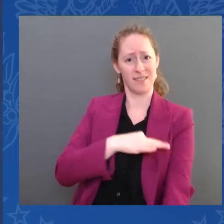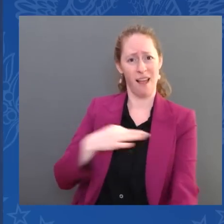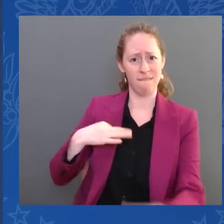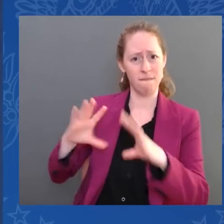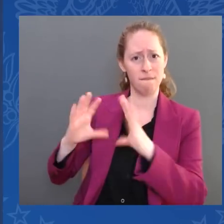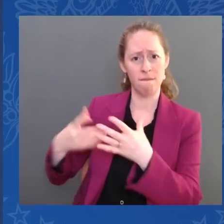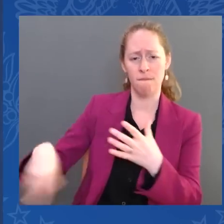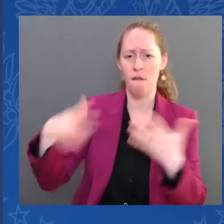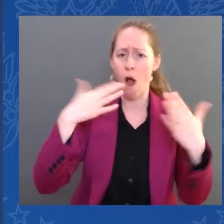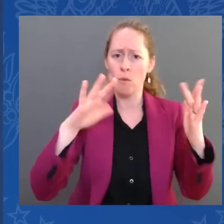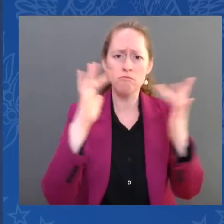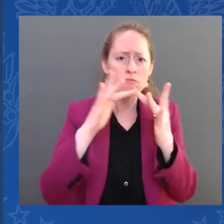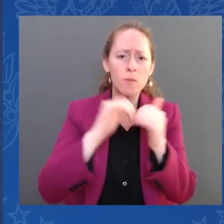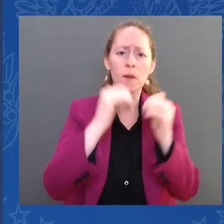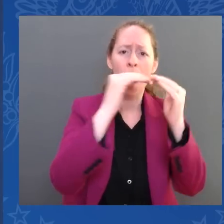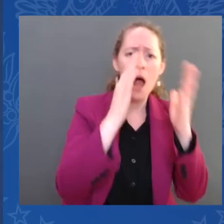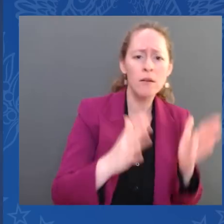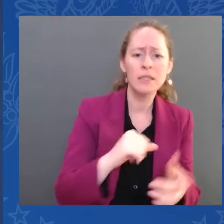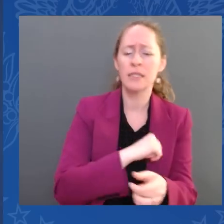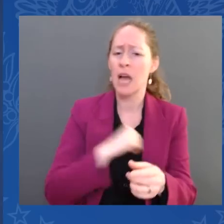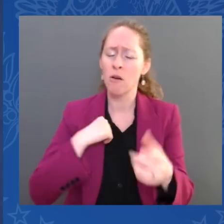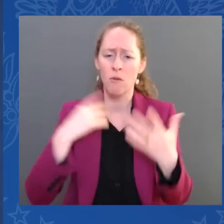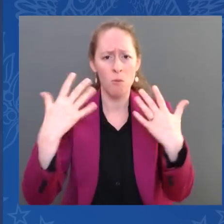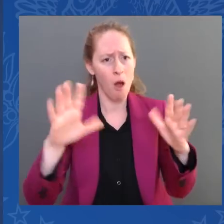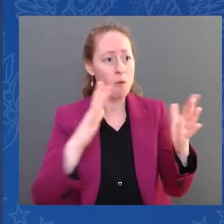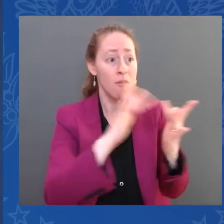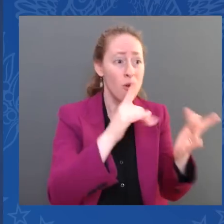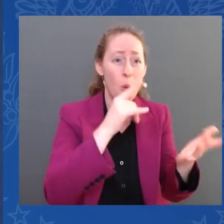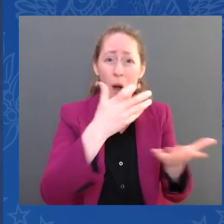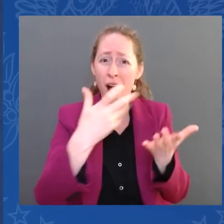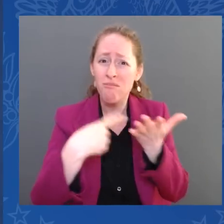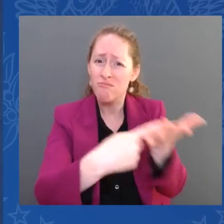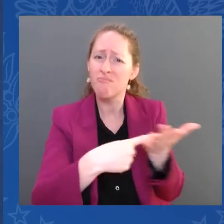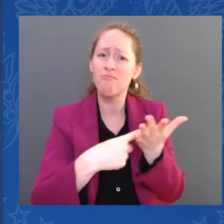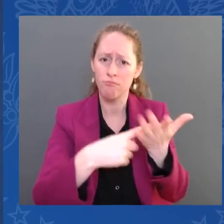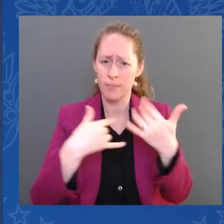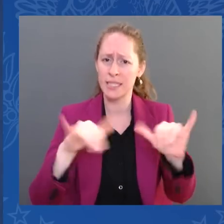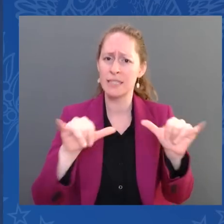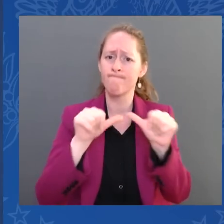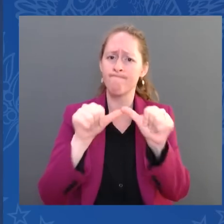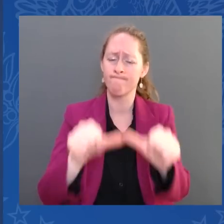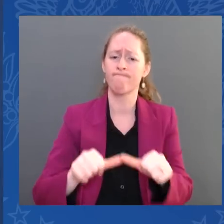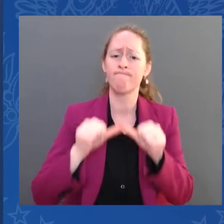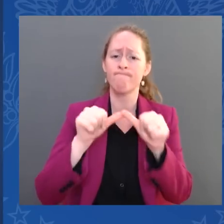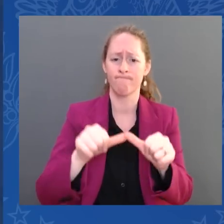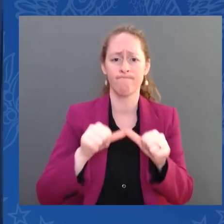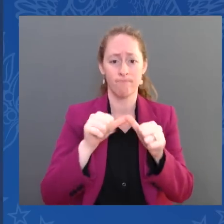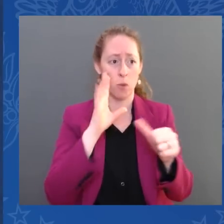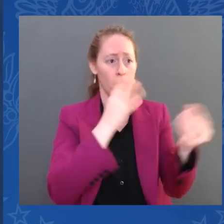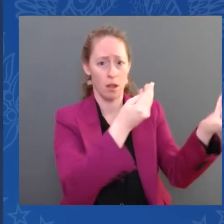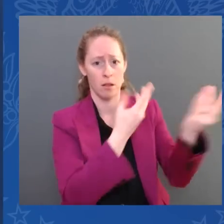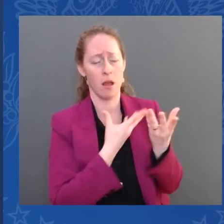And I've been constantly briefed. I'll do what I can to try to see if we have some real progress. Thank you.